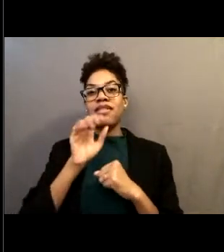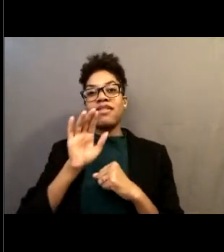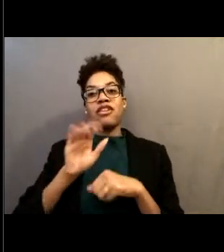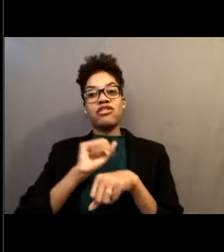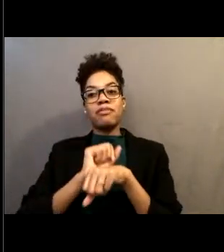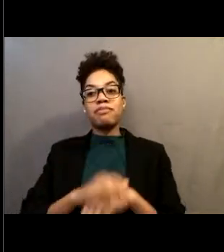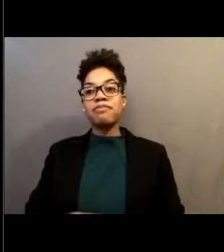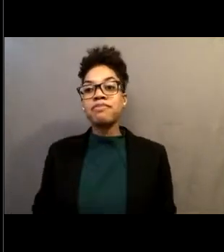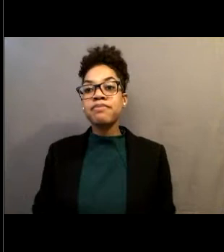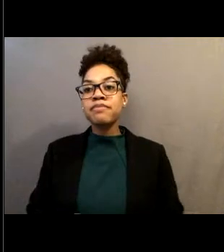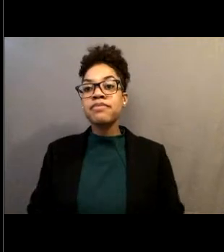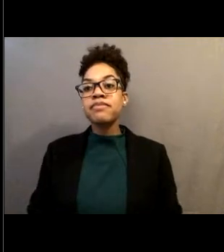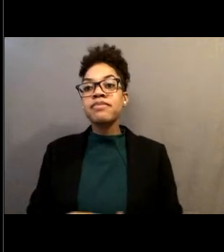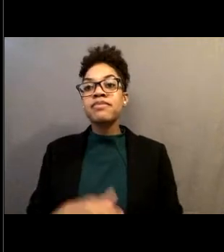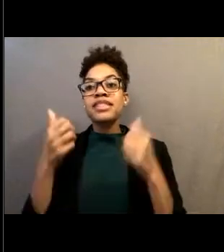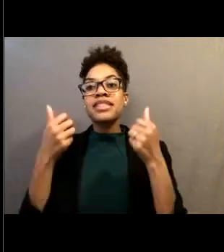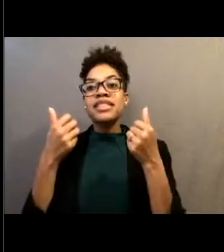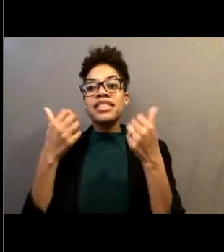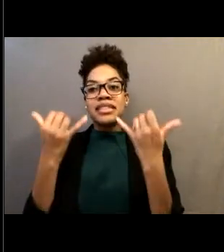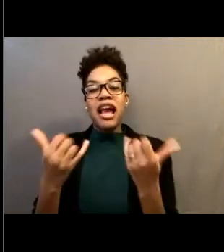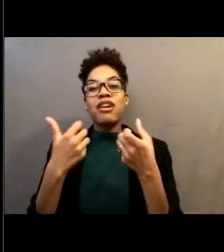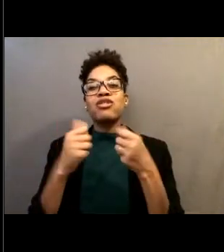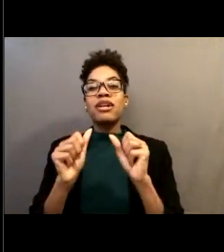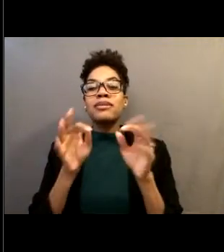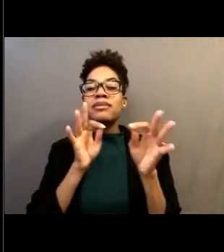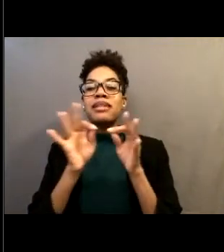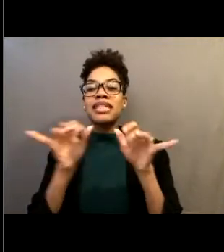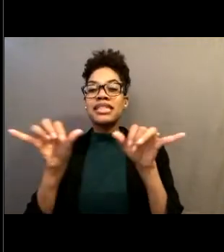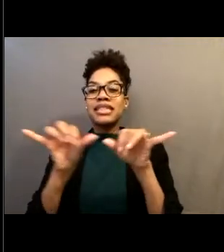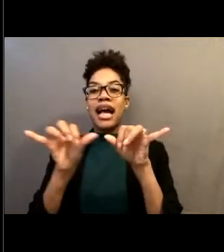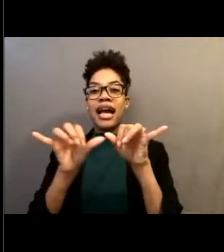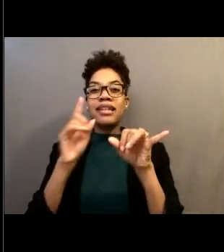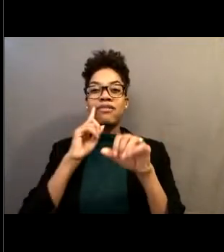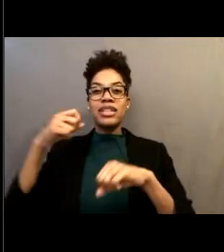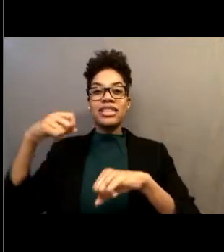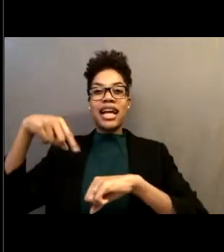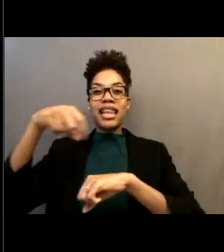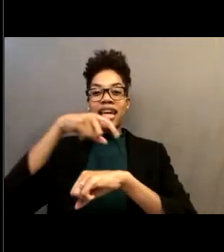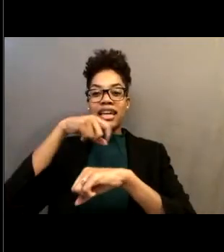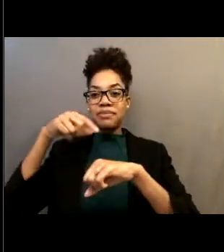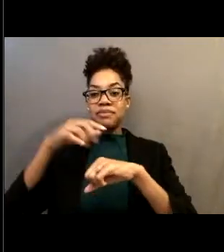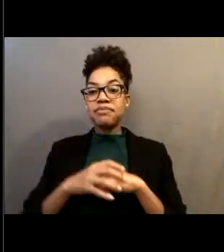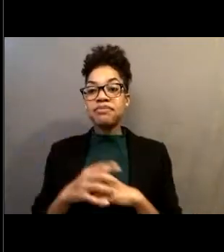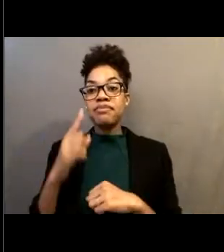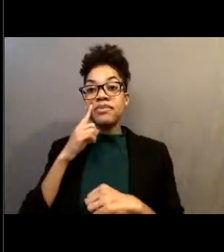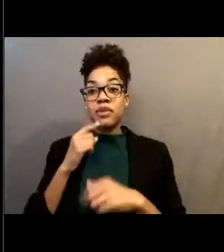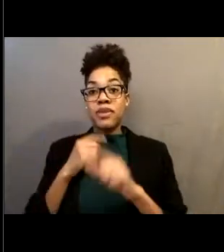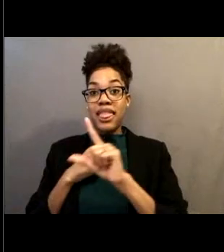of the size of these beasts that are big satellites. You know, so looking at the top three satellites on the left, those are the kinds,